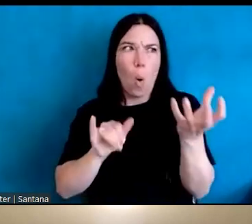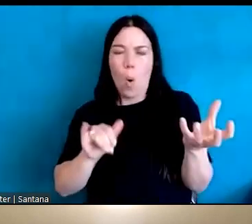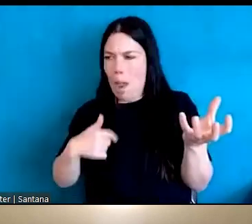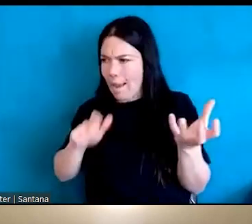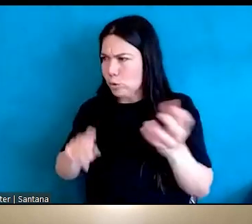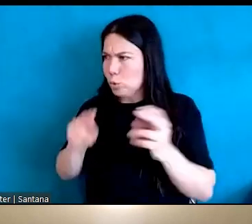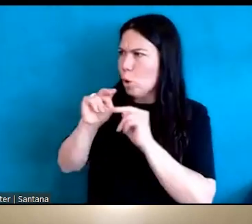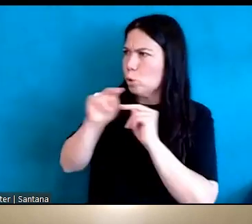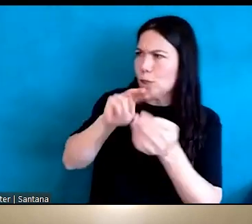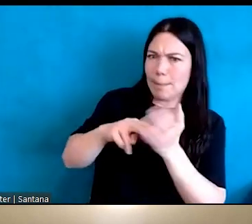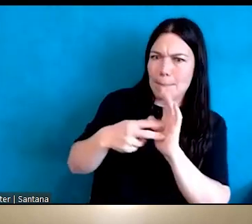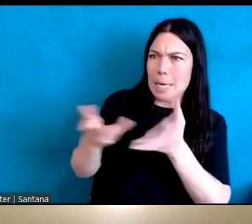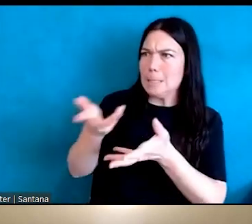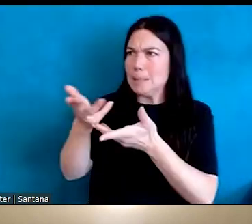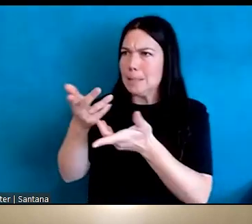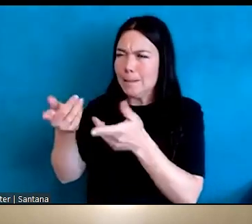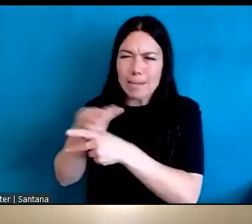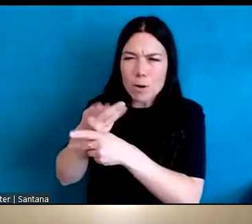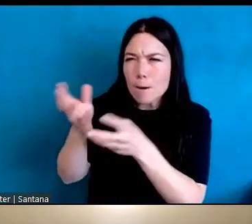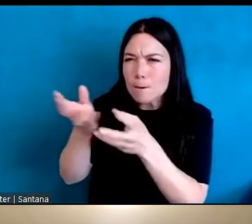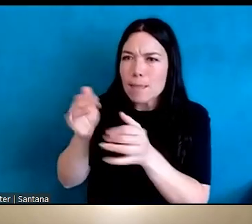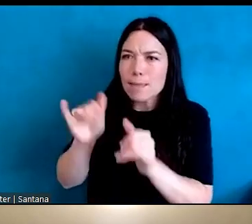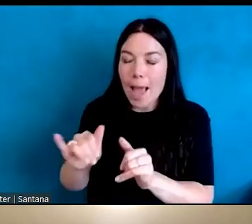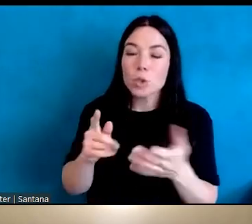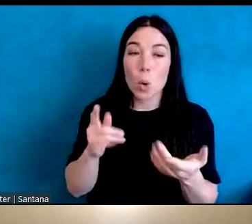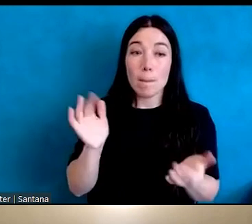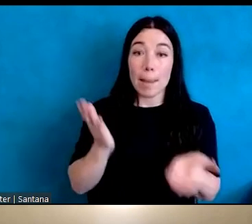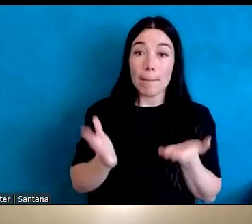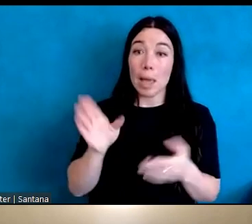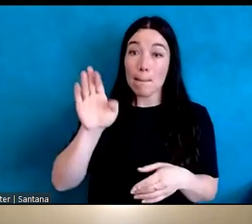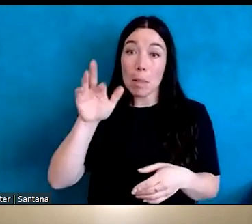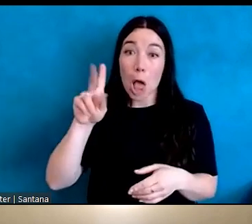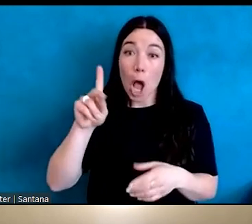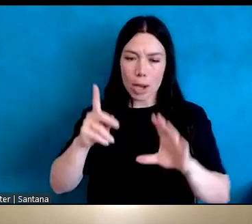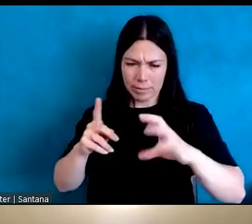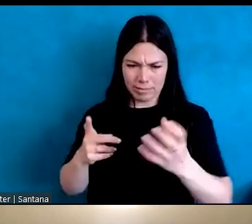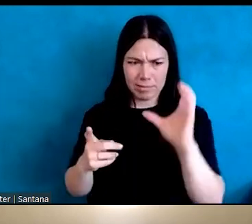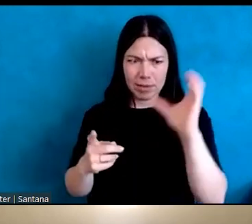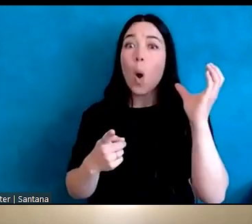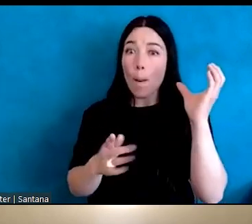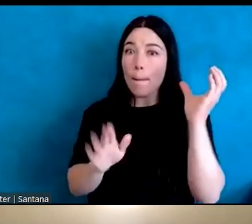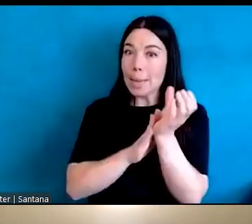they have to agree that the block is the telephone and then decide on how the interaction scenario will play out and it makes it a richer,